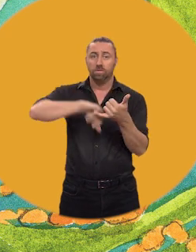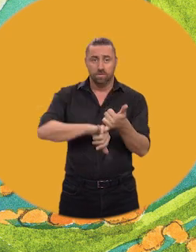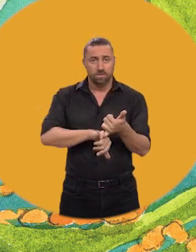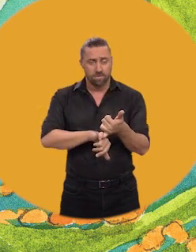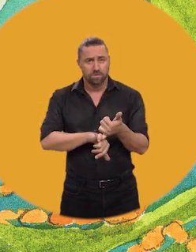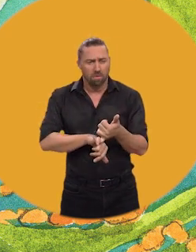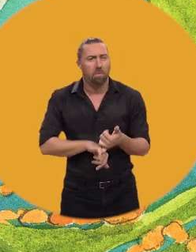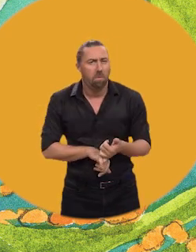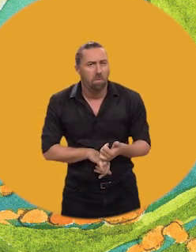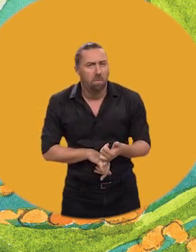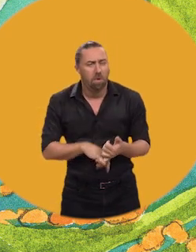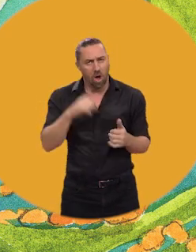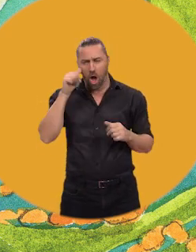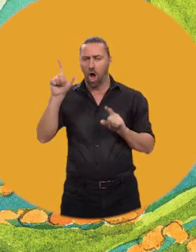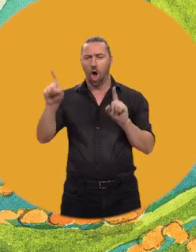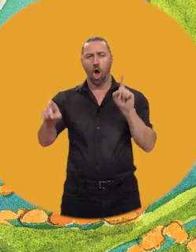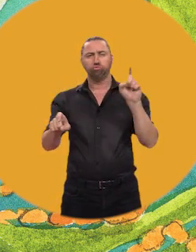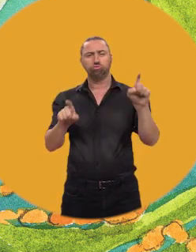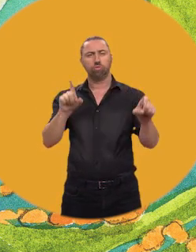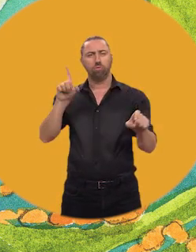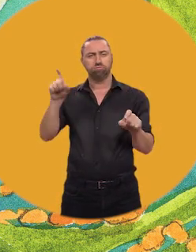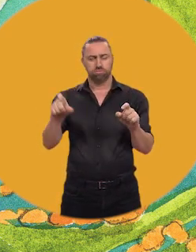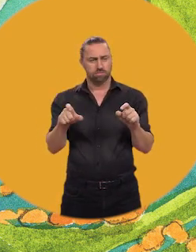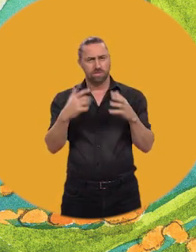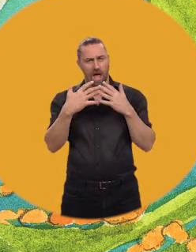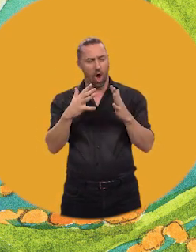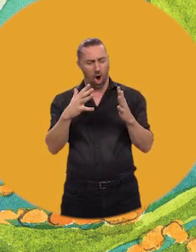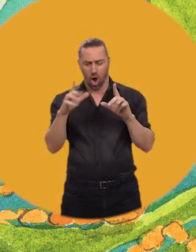Now I know octopus begins with the sound Ah,